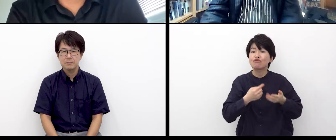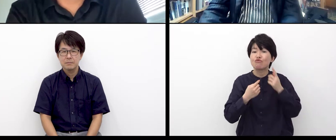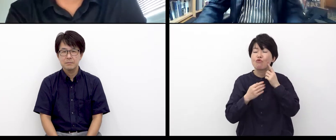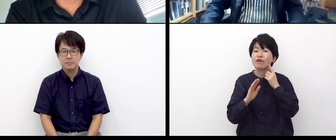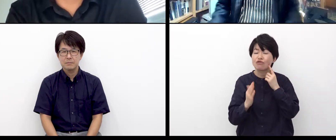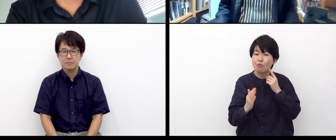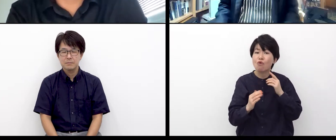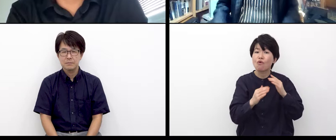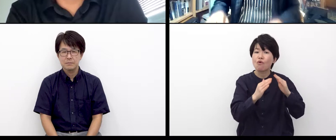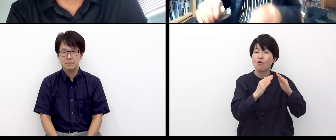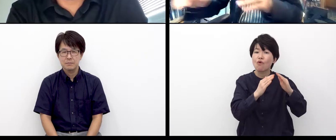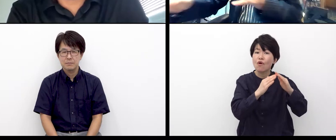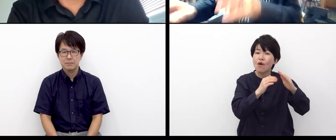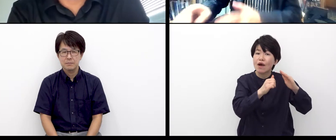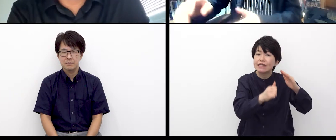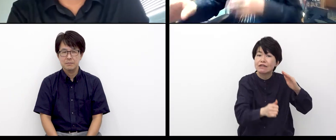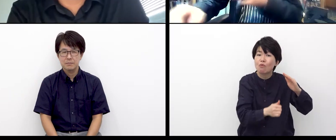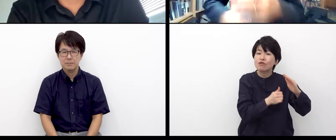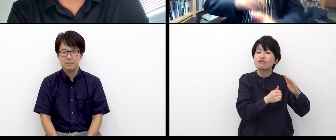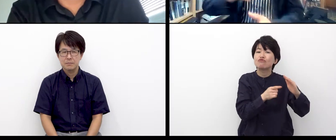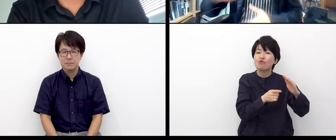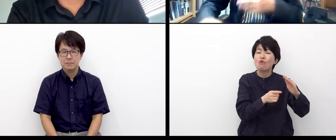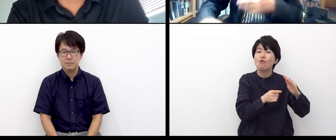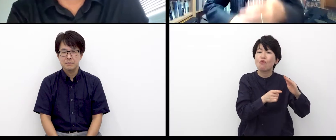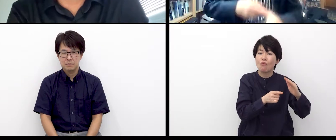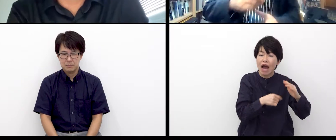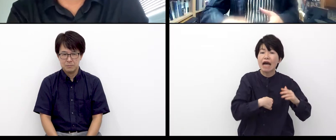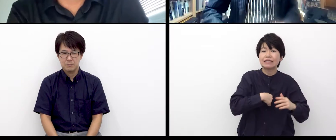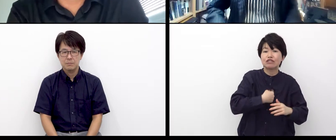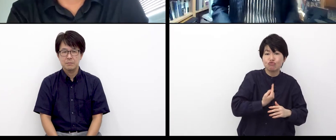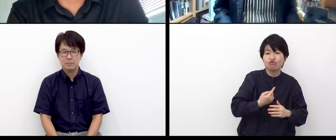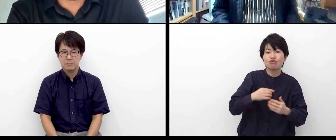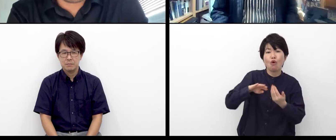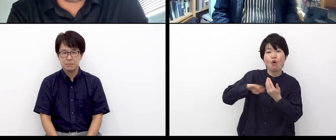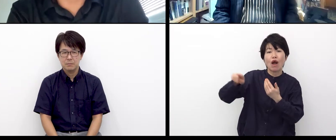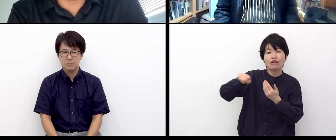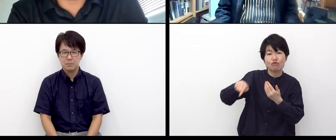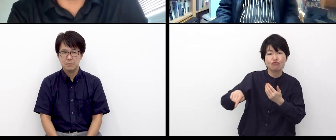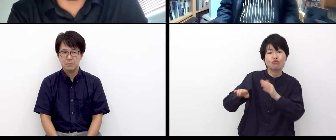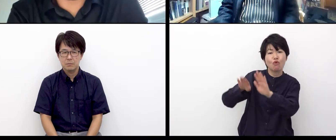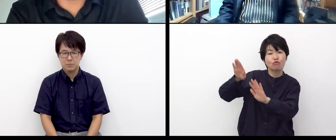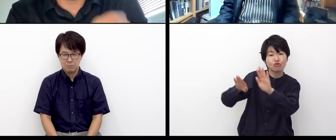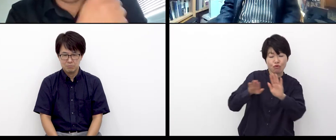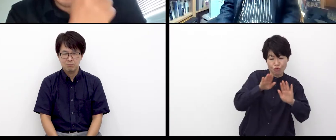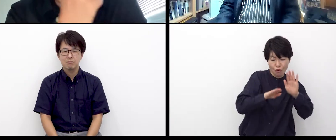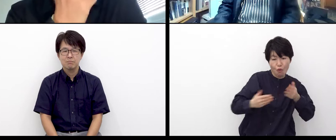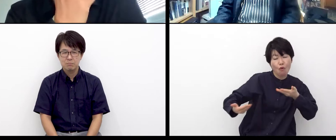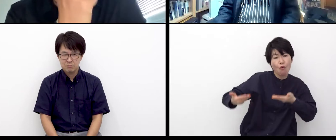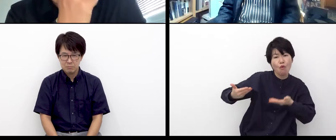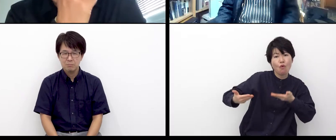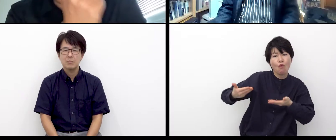tend to compare themselves with other people.